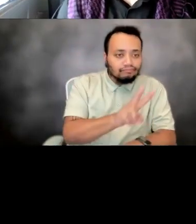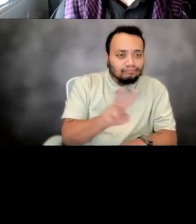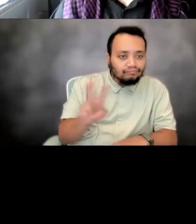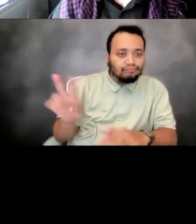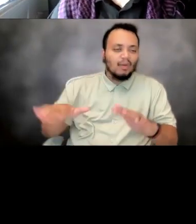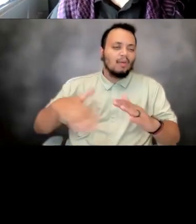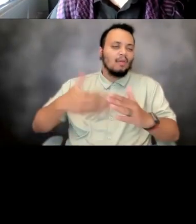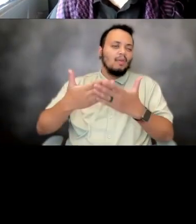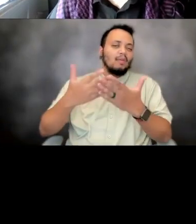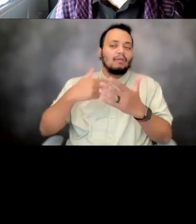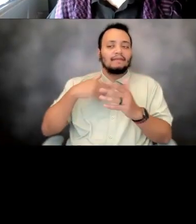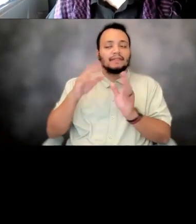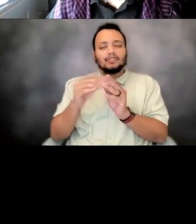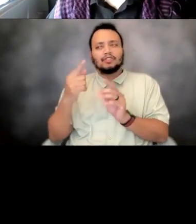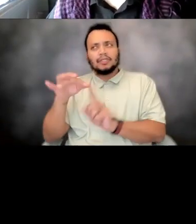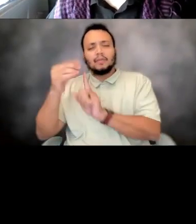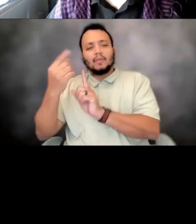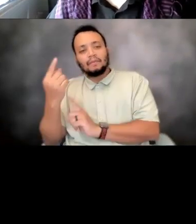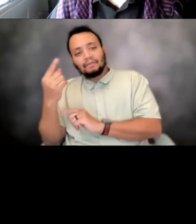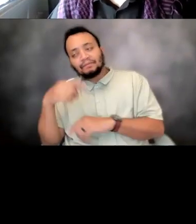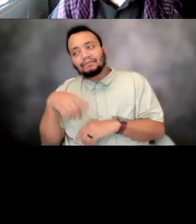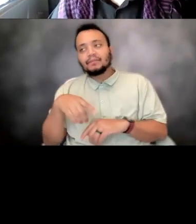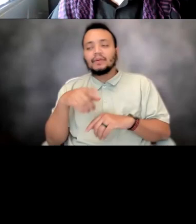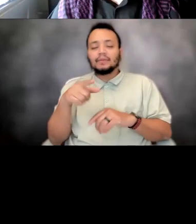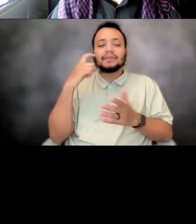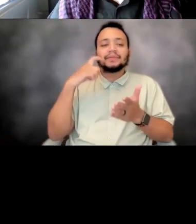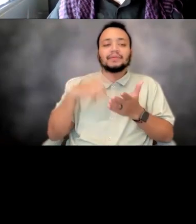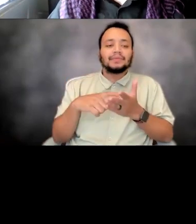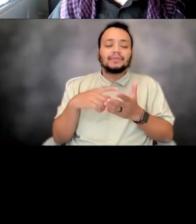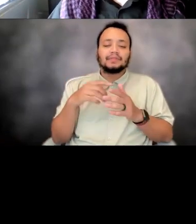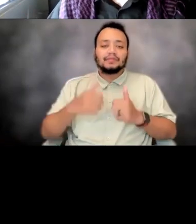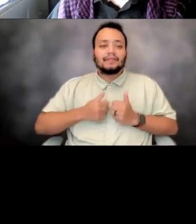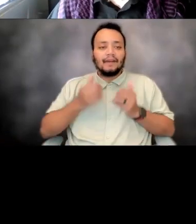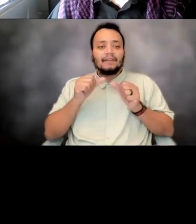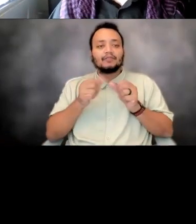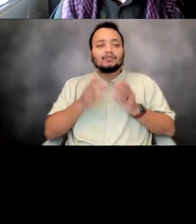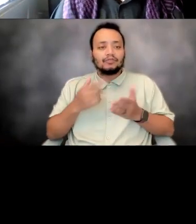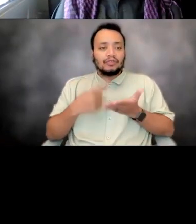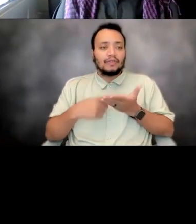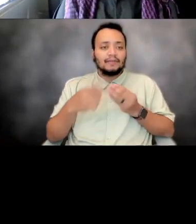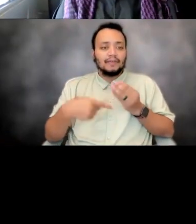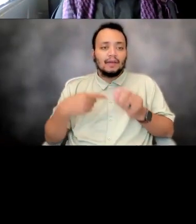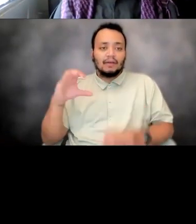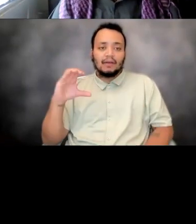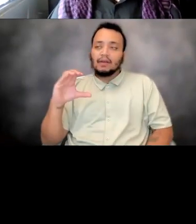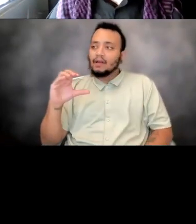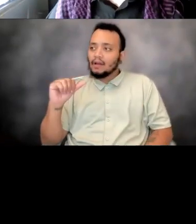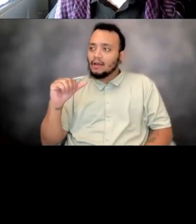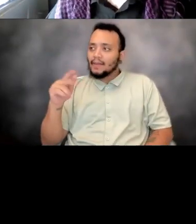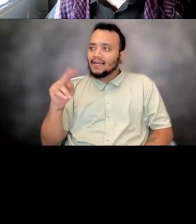that the providers kept on talking about capacity. And we know that most victim service providers